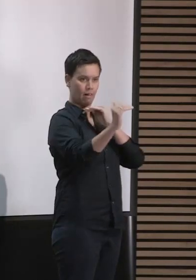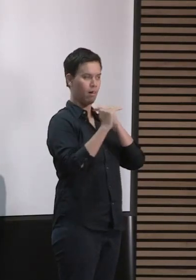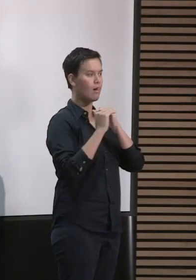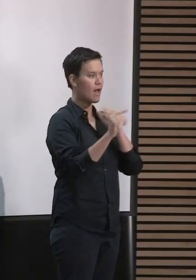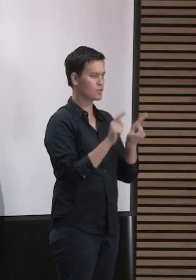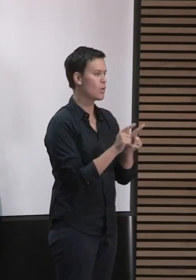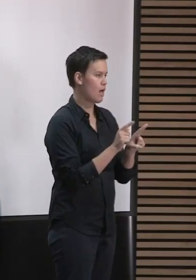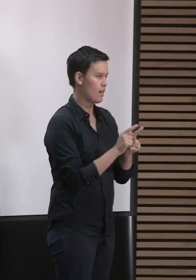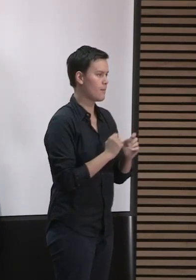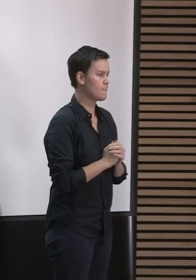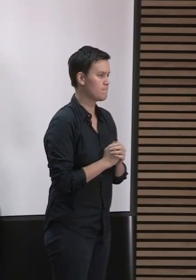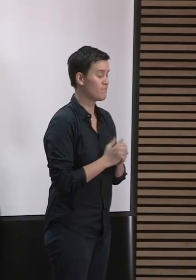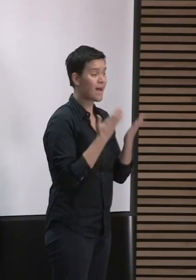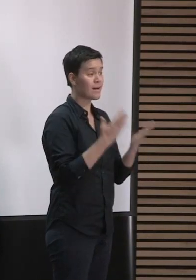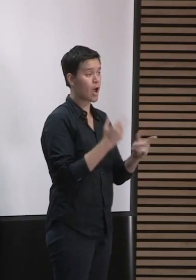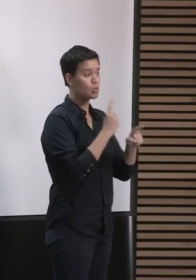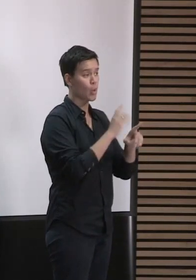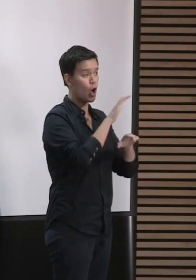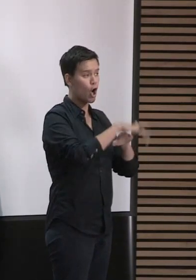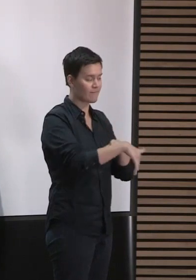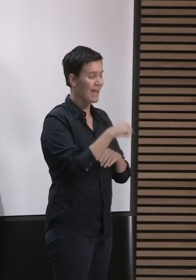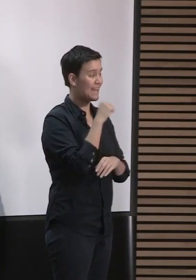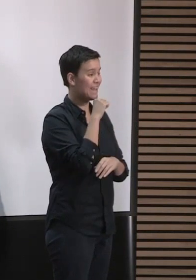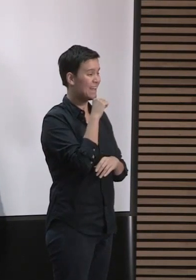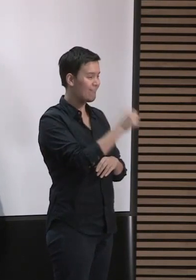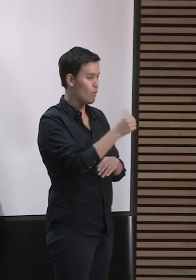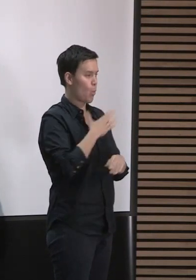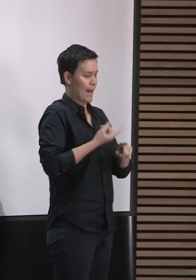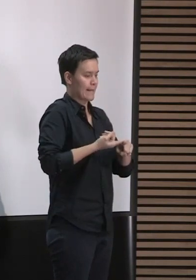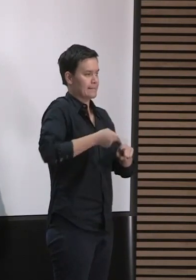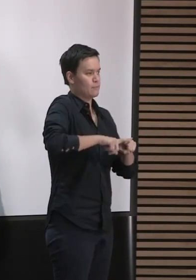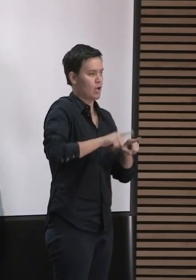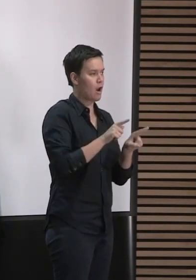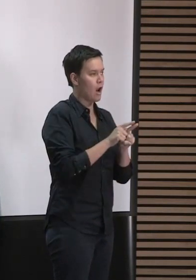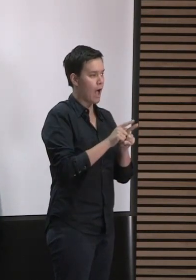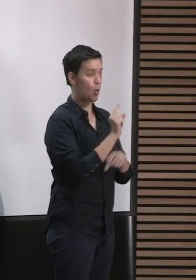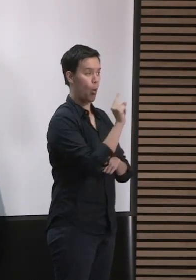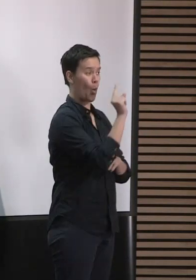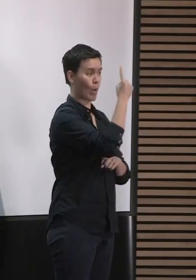higher than 130cm above the ground. And, finally, a word